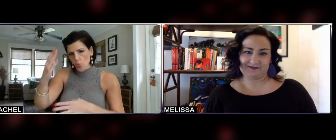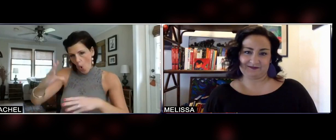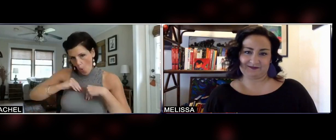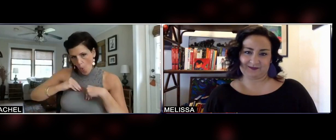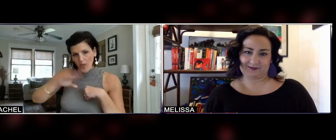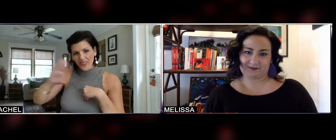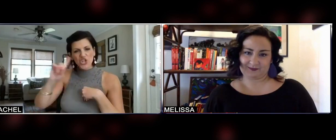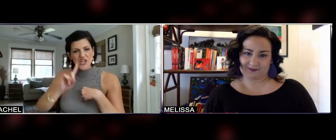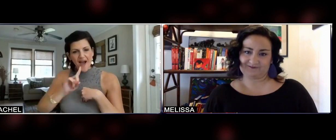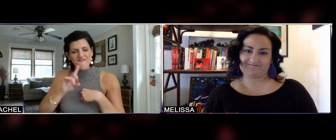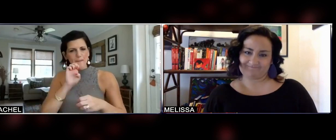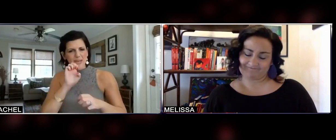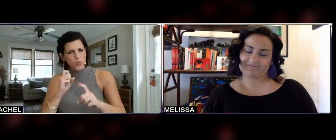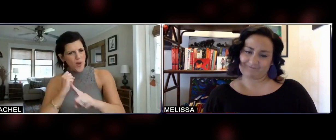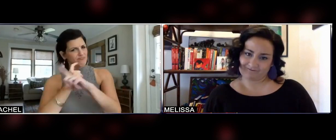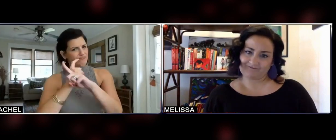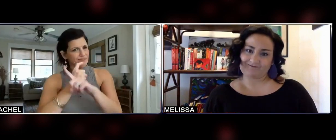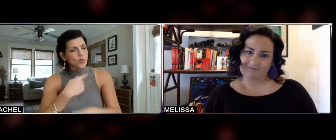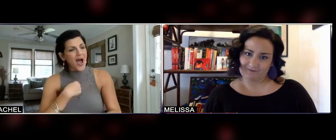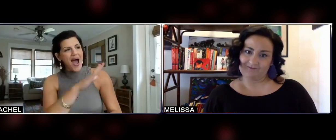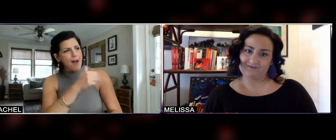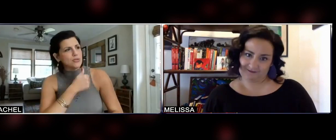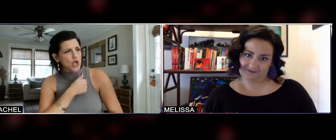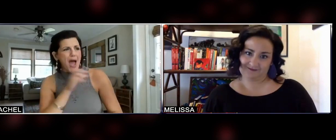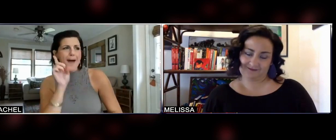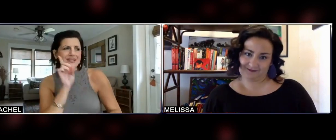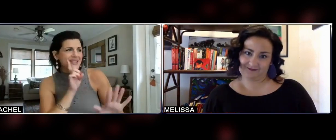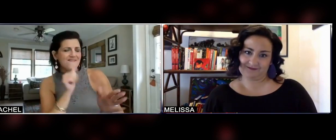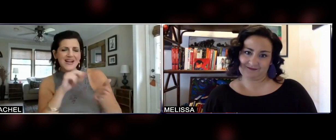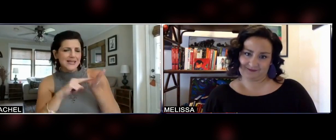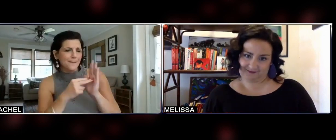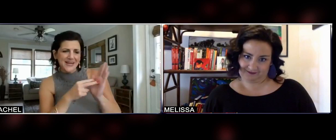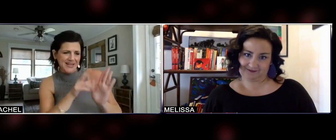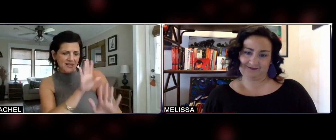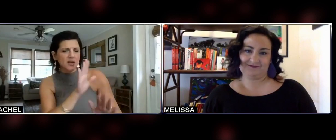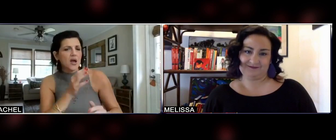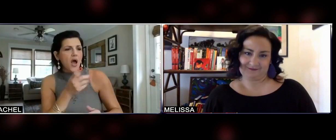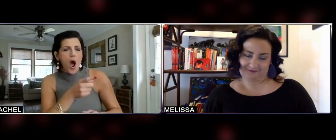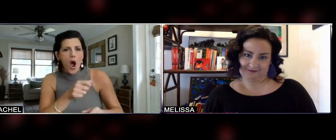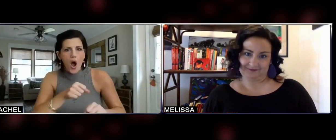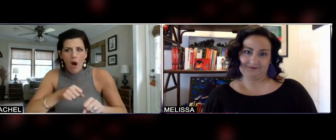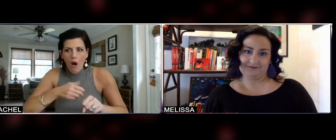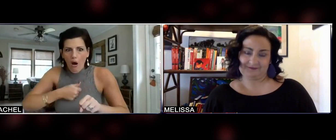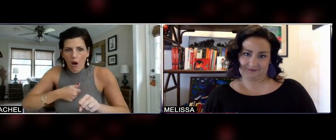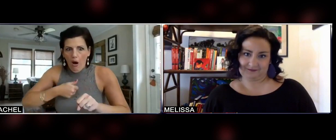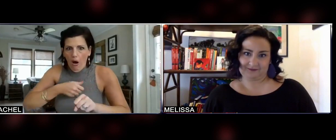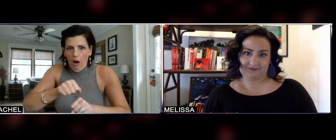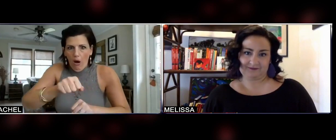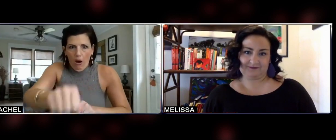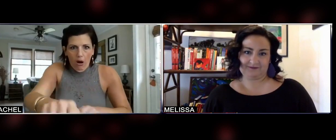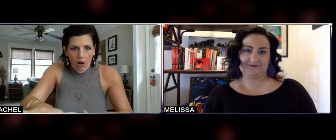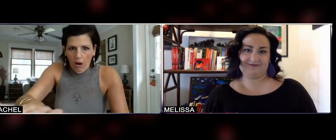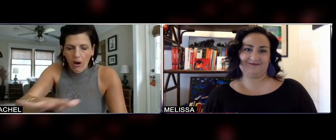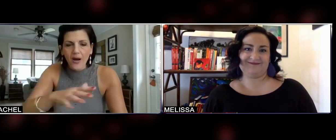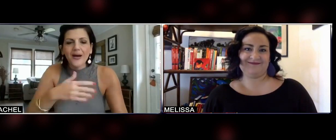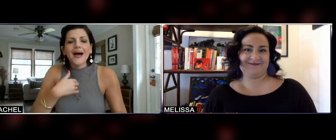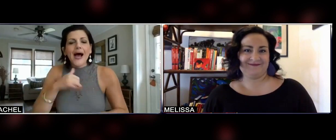to own their deafness and defend themselves by apologizing and explaining. People will stutter and apologize.